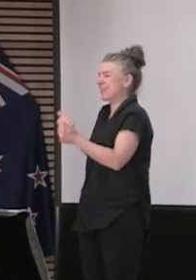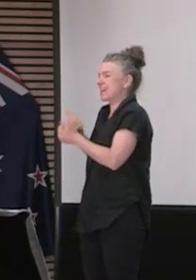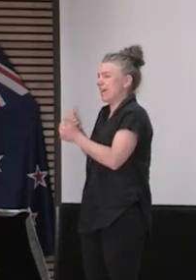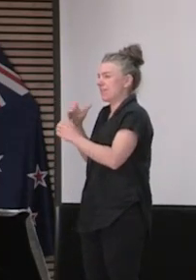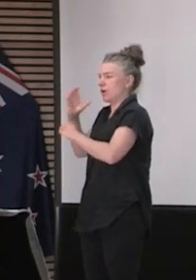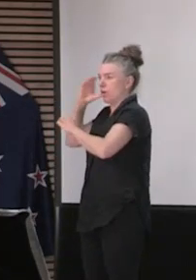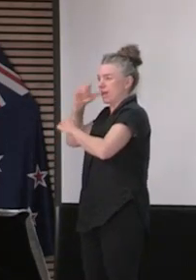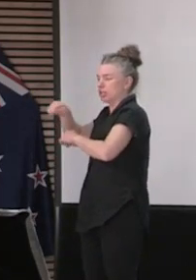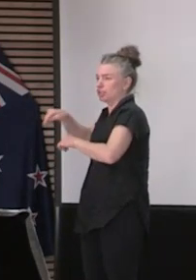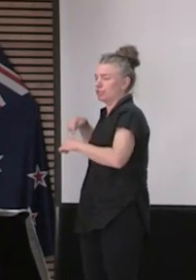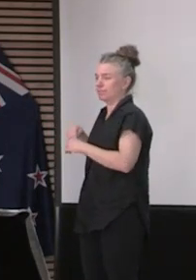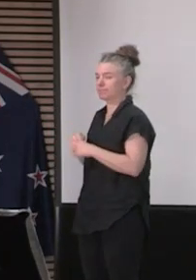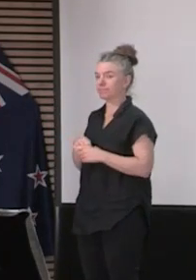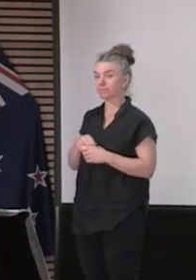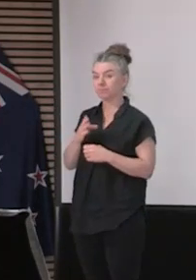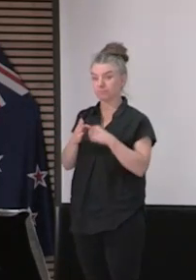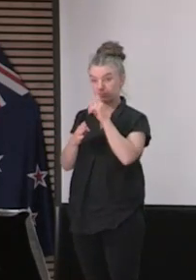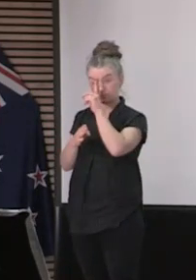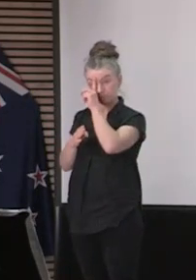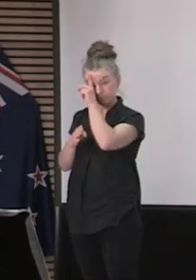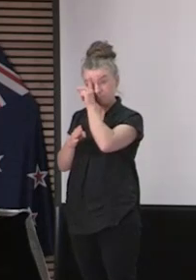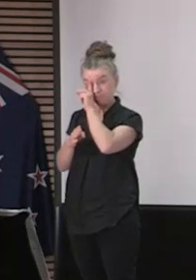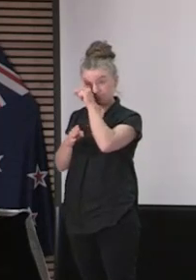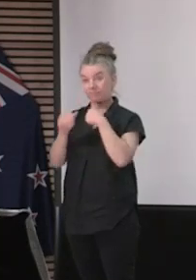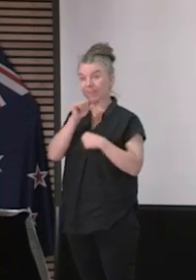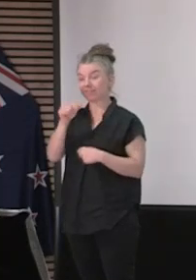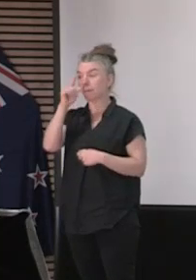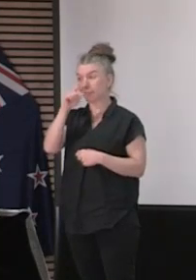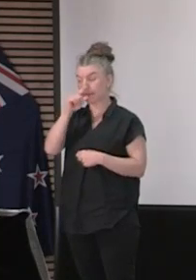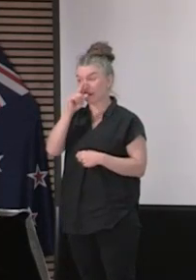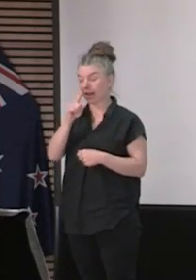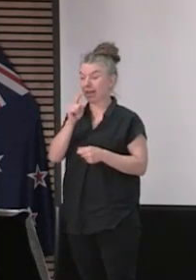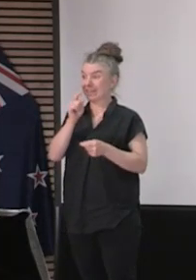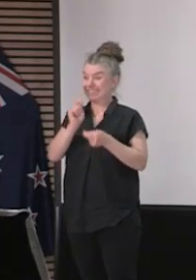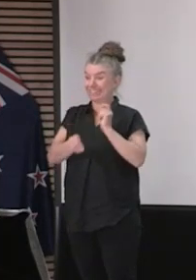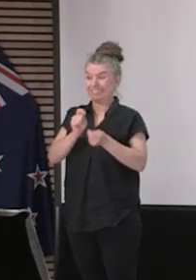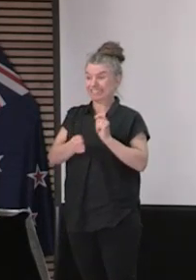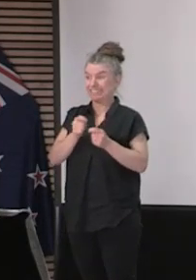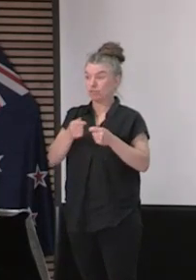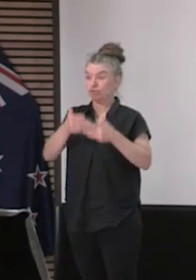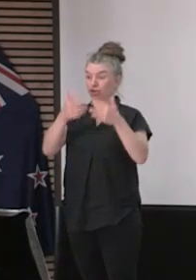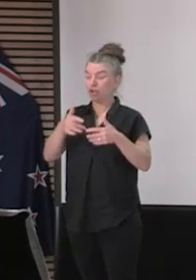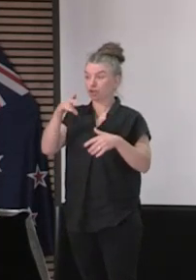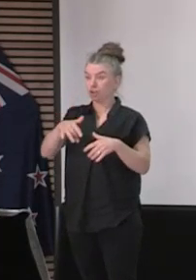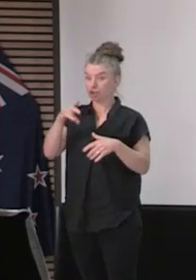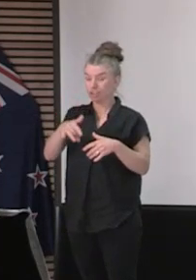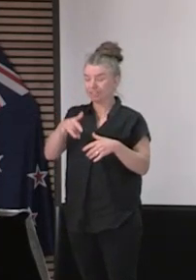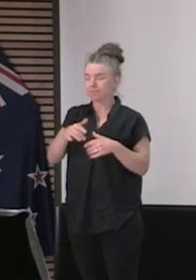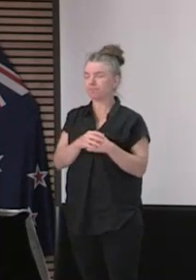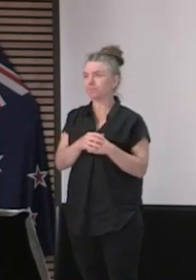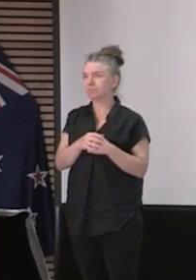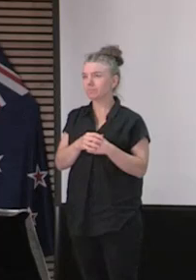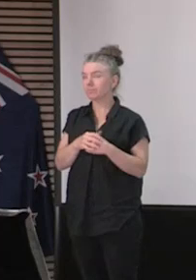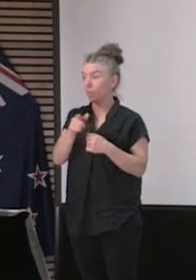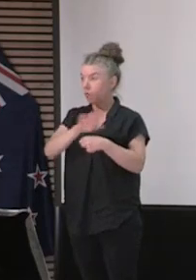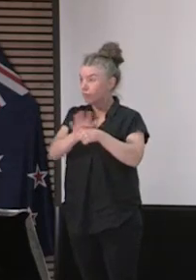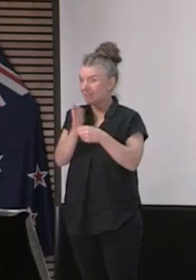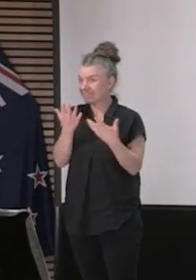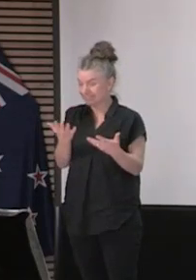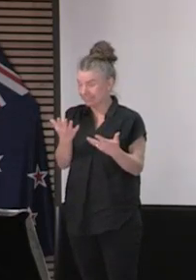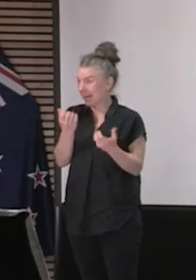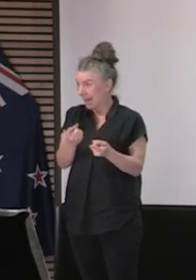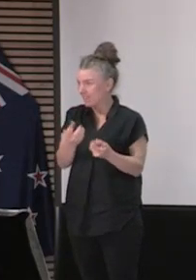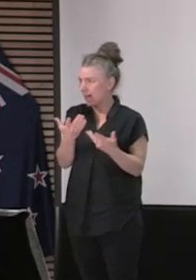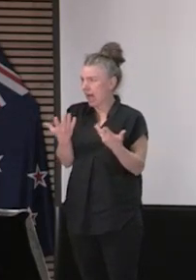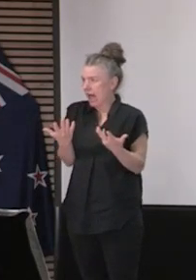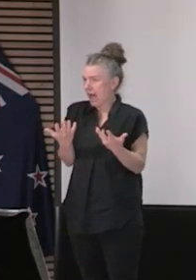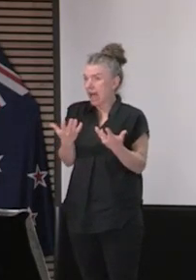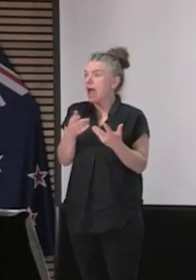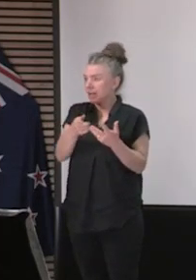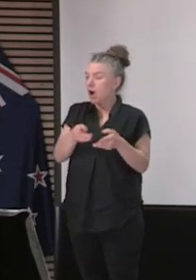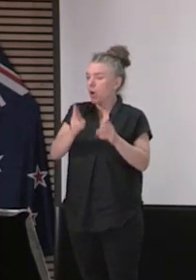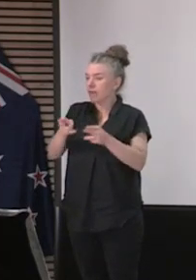If there are peoplewho have tested positive orwho are COVID positive, thatthey're